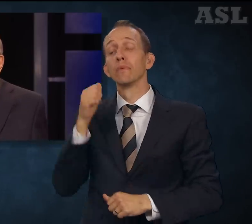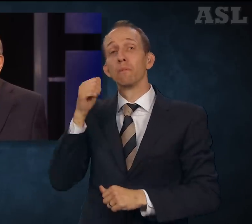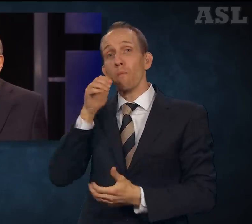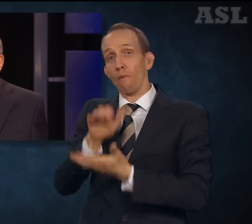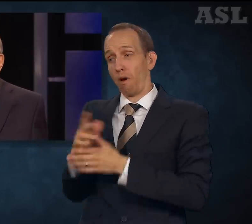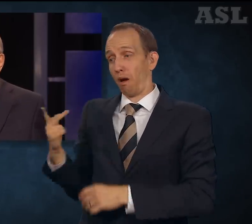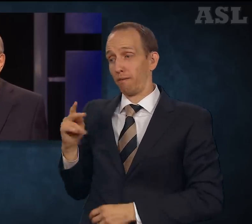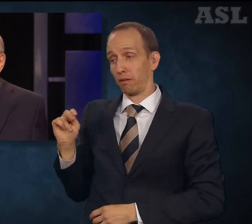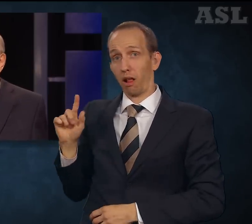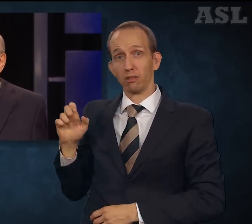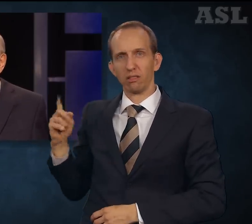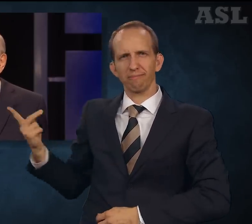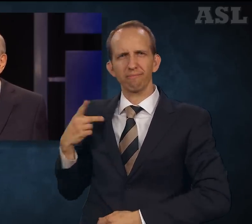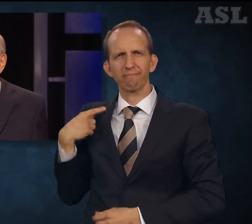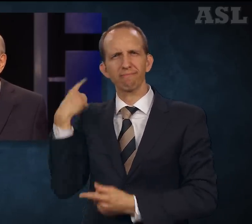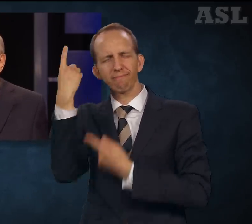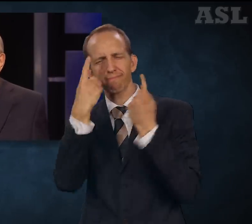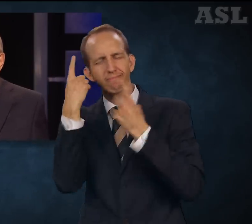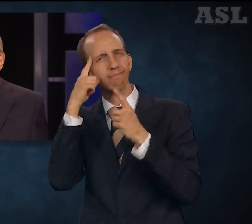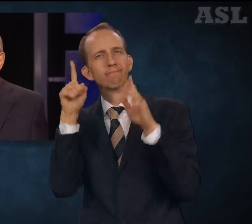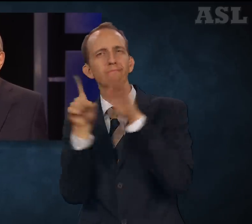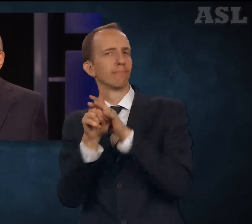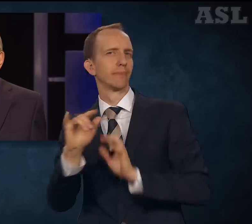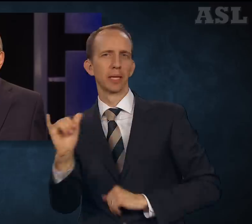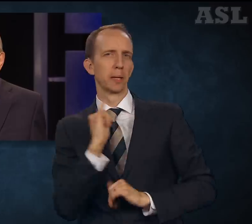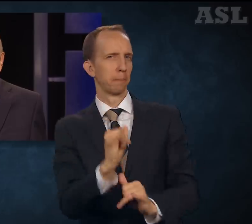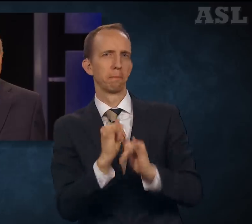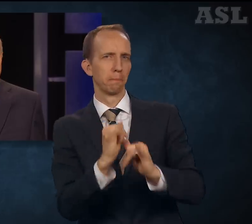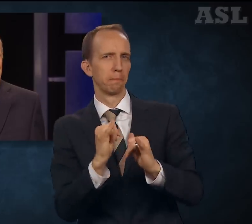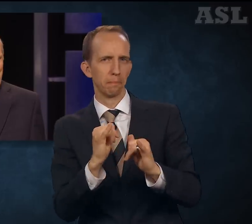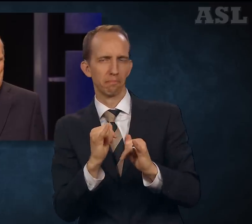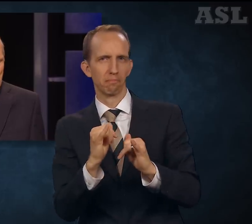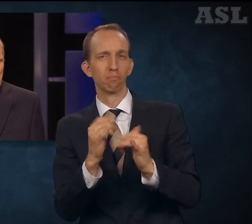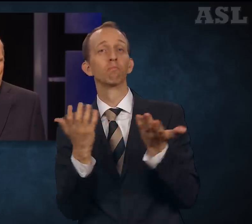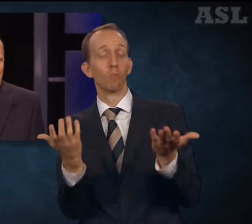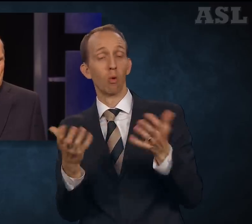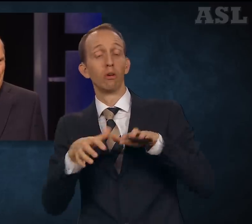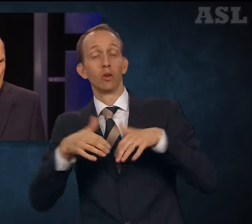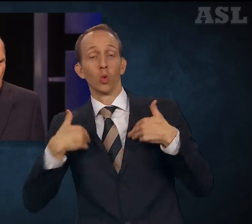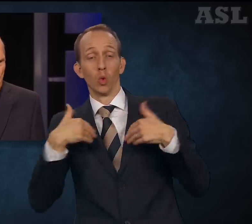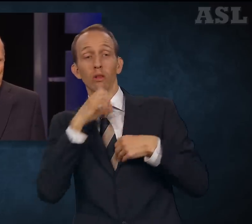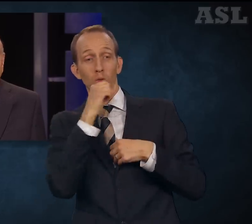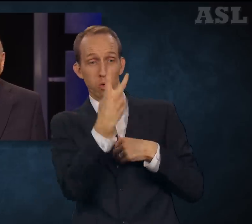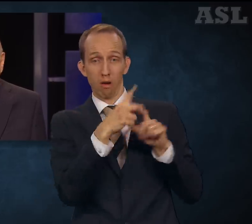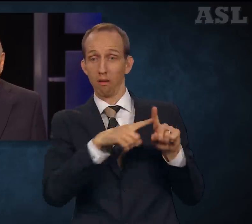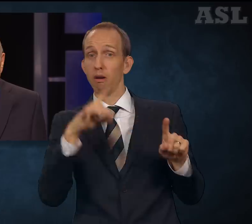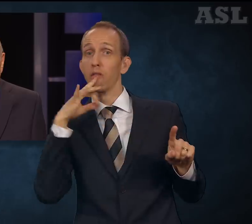WELL, SISTER NELSON AND I ASKED THAT VERY QUESTION, AND